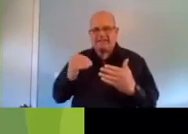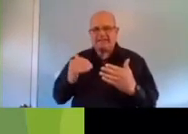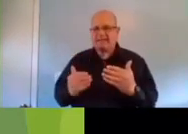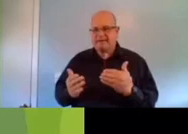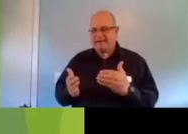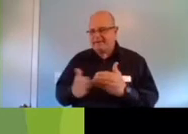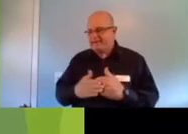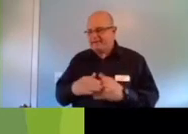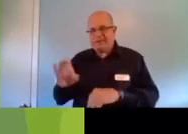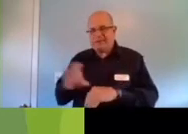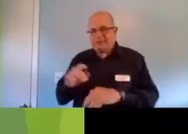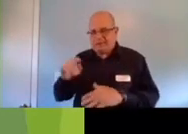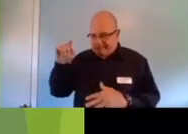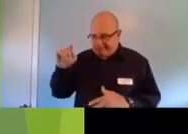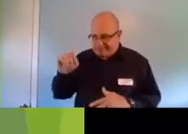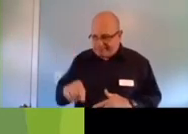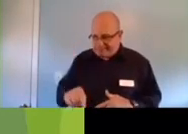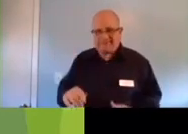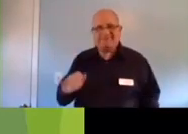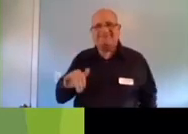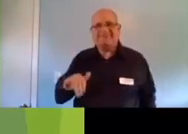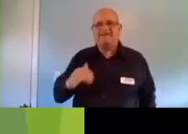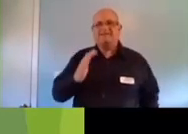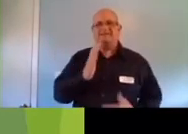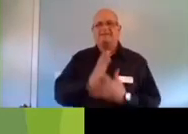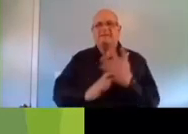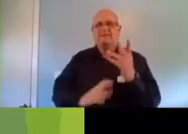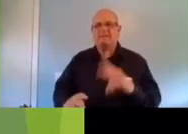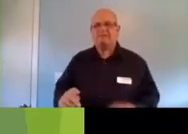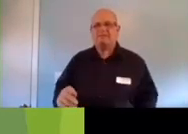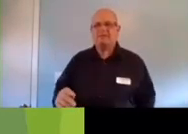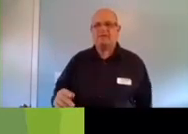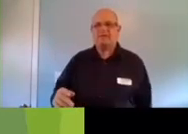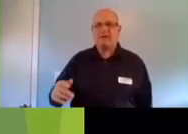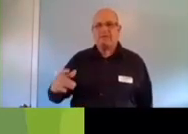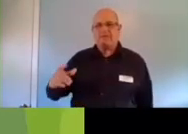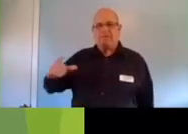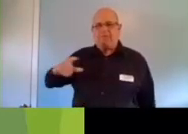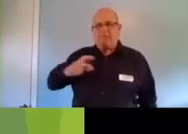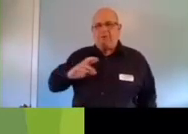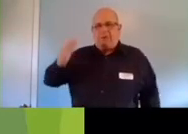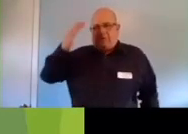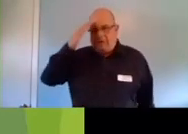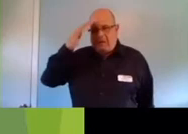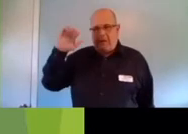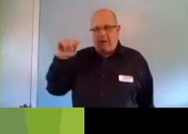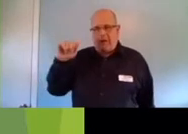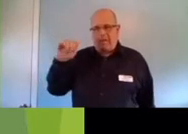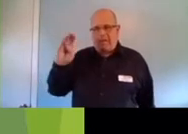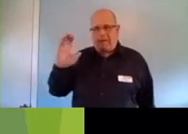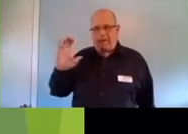the things where some people might just automatically know do step A, step B, step C.